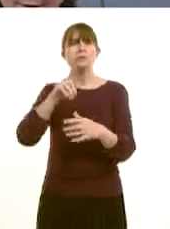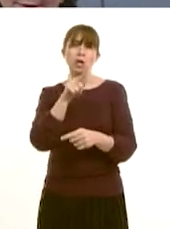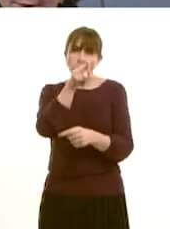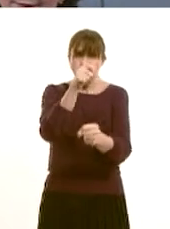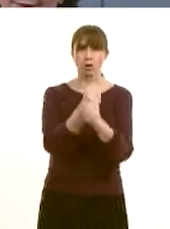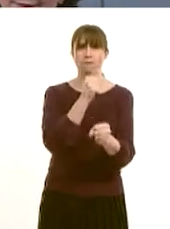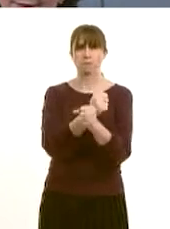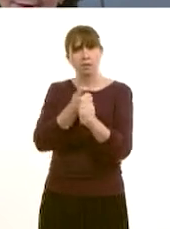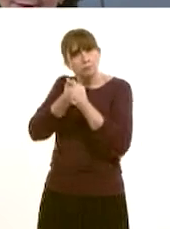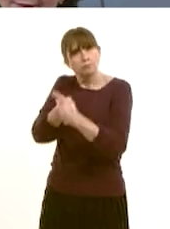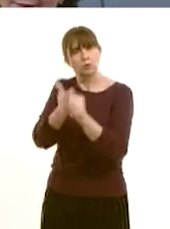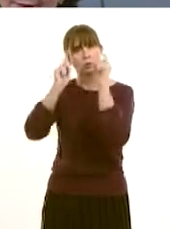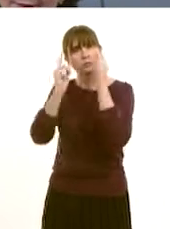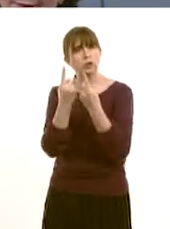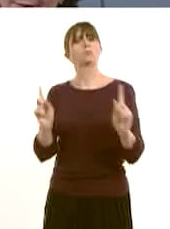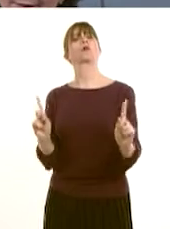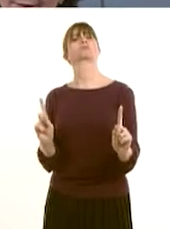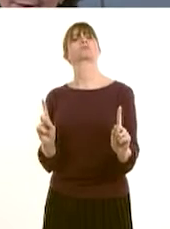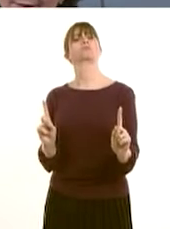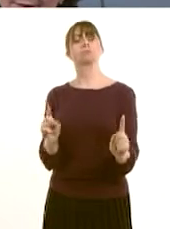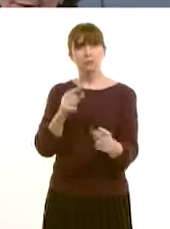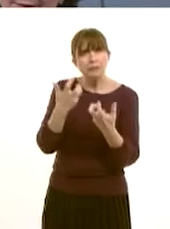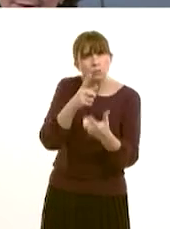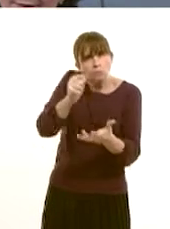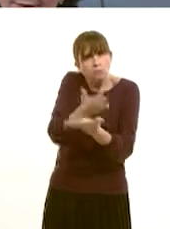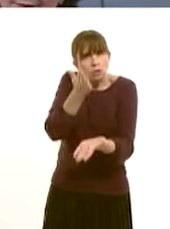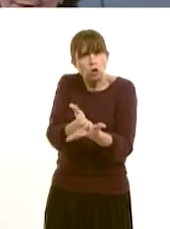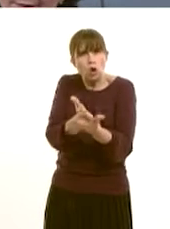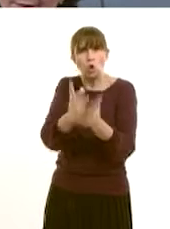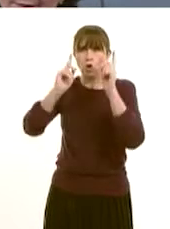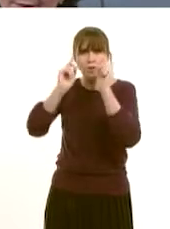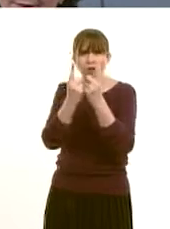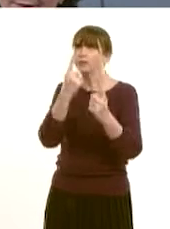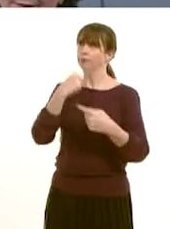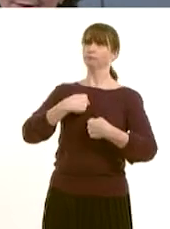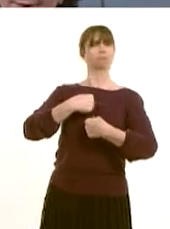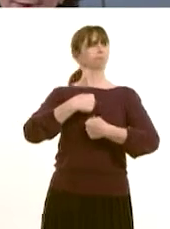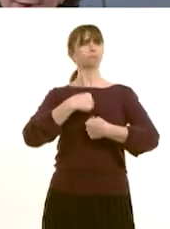universities, making sure that there is access to universities for students from deprived